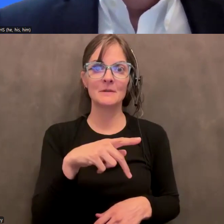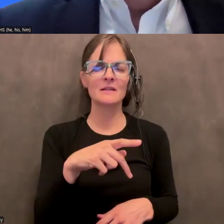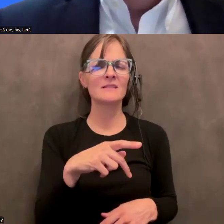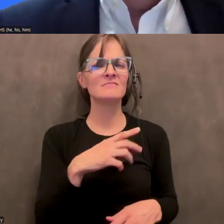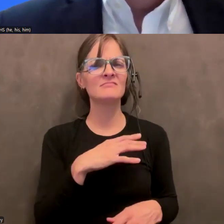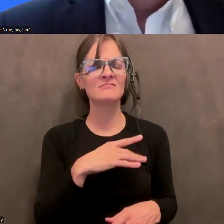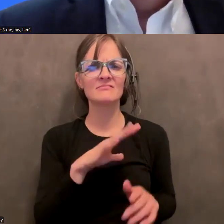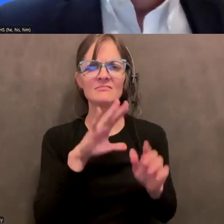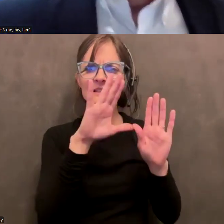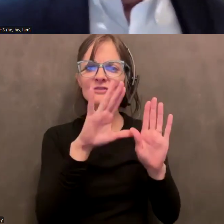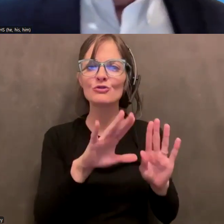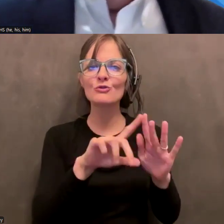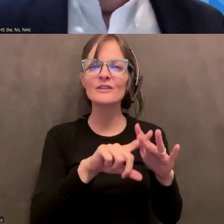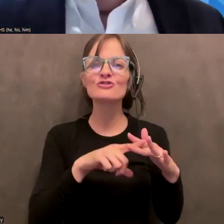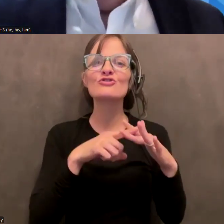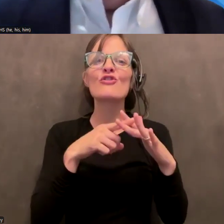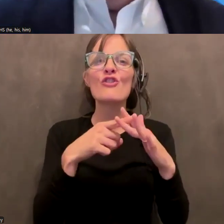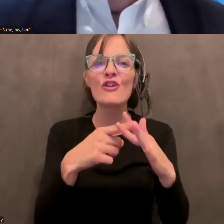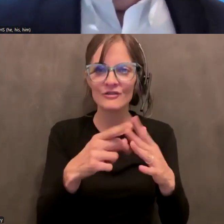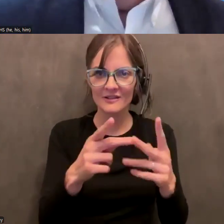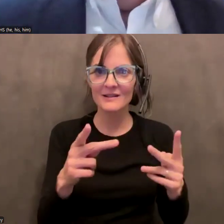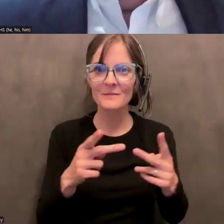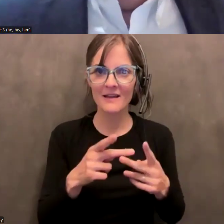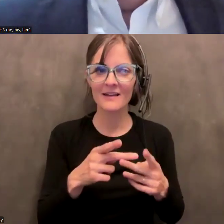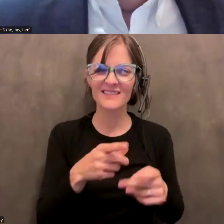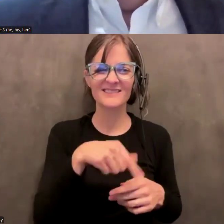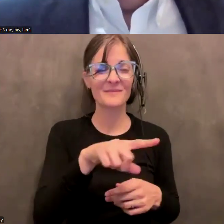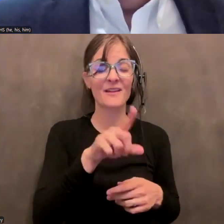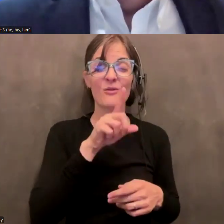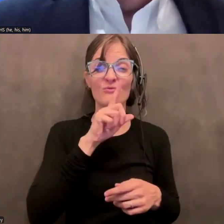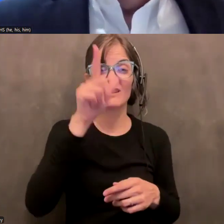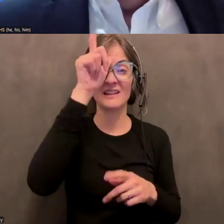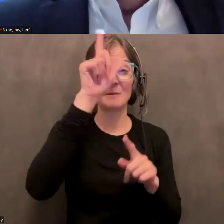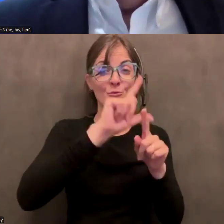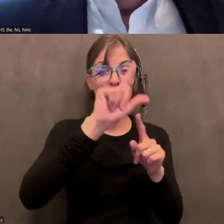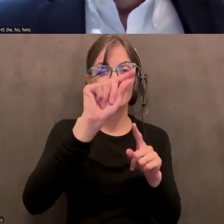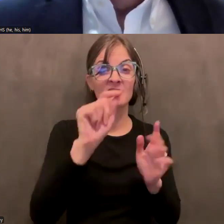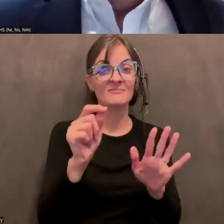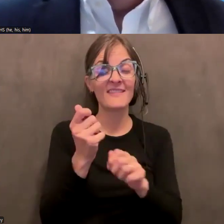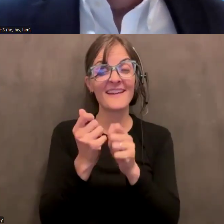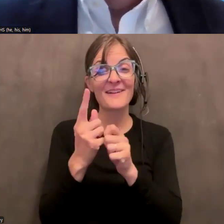for these brilliant, oftentimes, well, everyone we've talked to has been really smart and very caring,